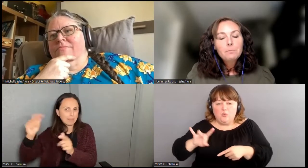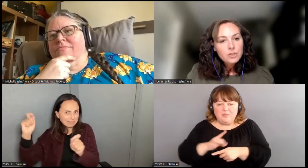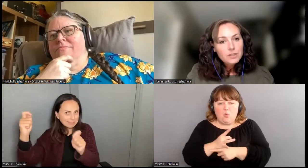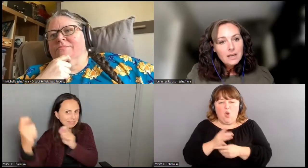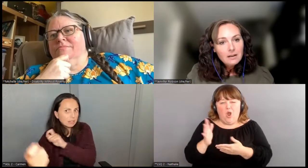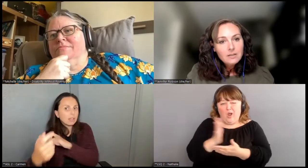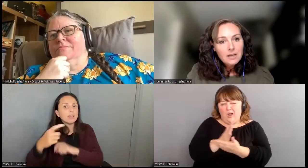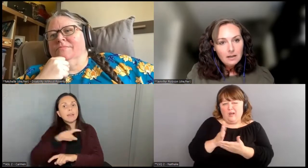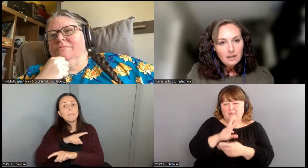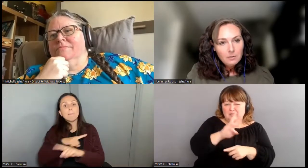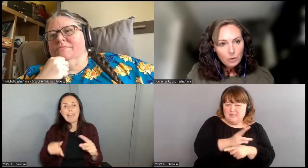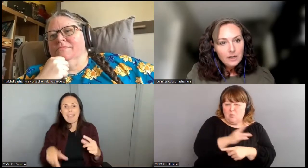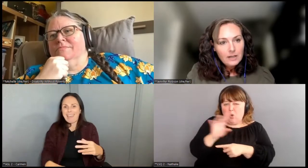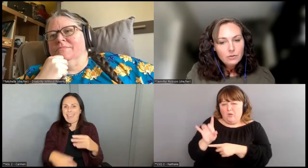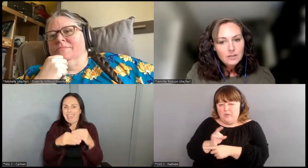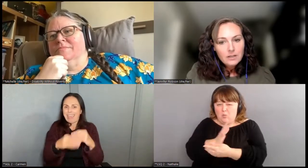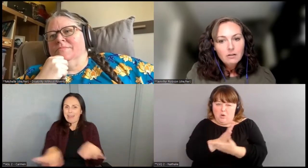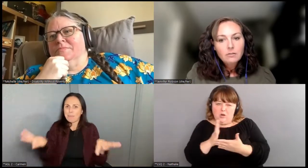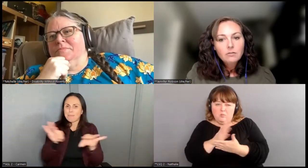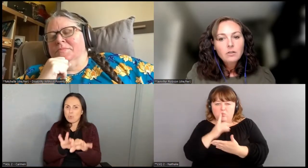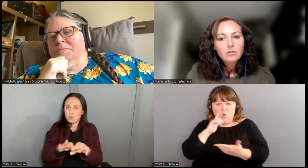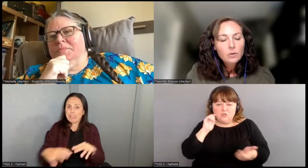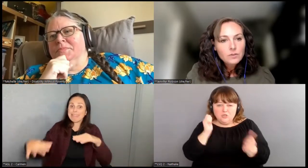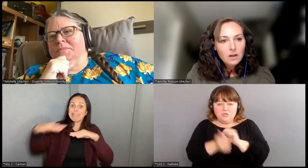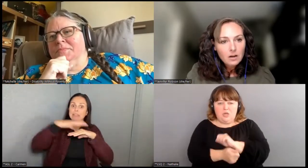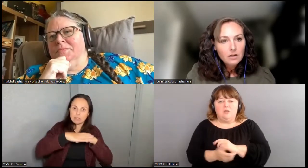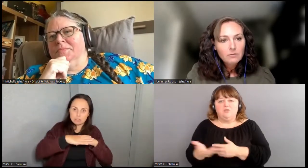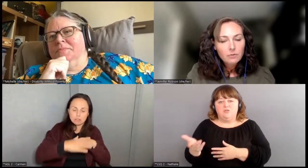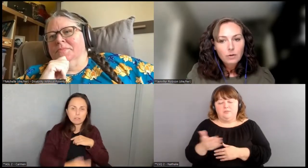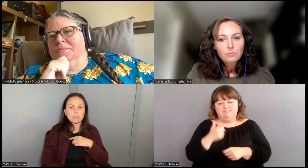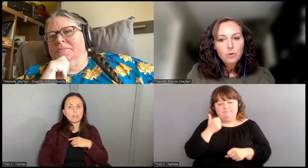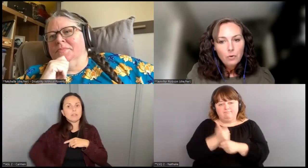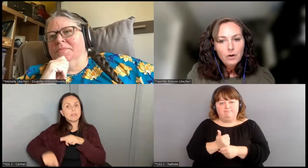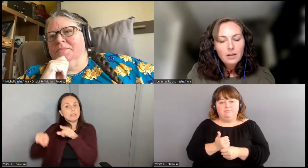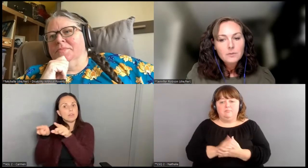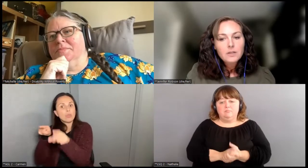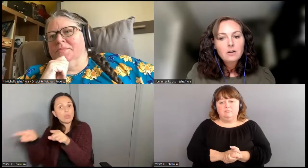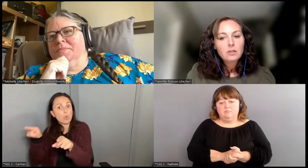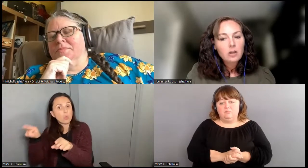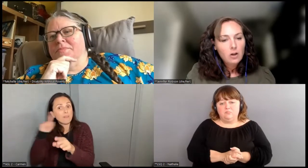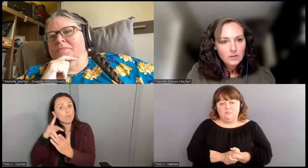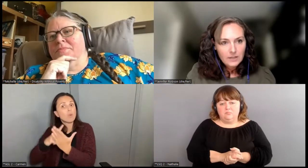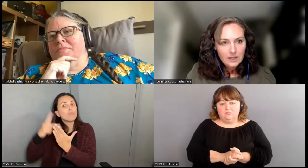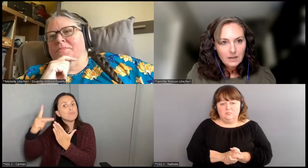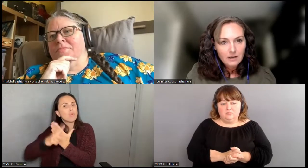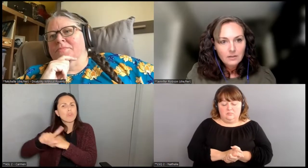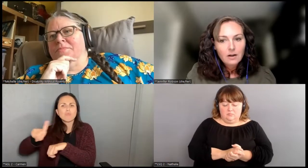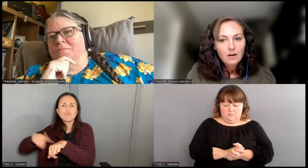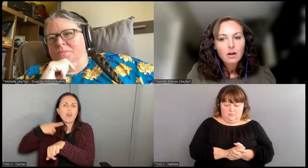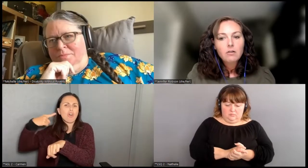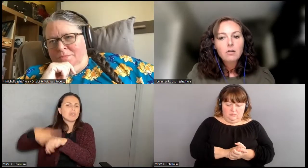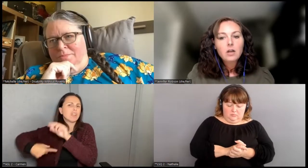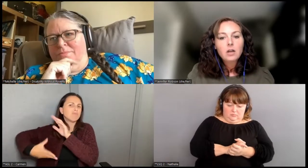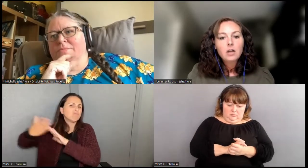I WOULD ADD AN IMPORTANT ASTERISK THERE. THOSE ARE FOR PROGRAMS THAT ARE LONG STANDING AND